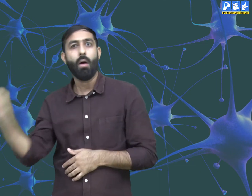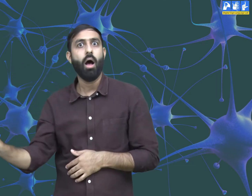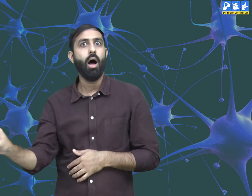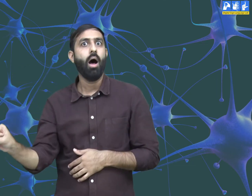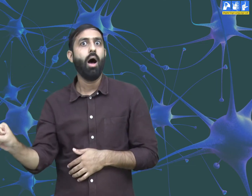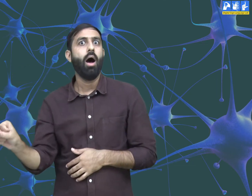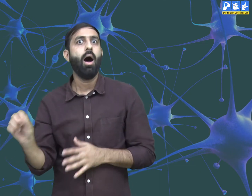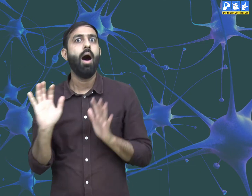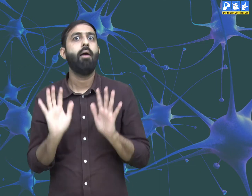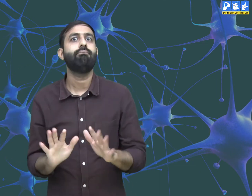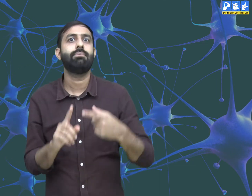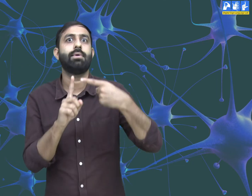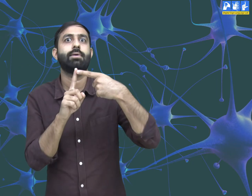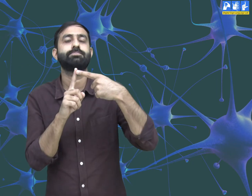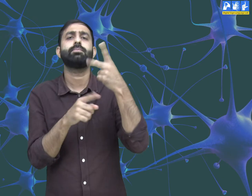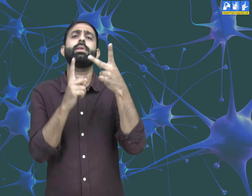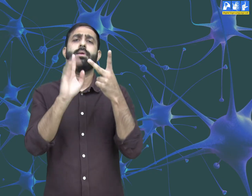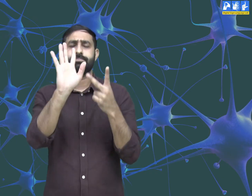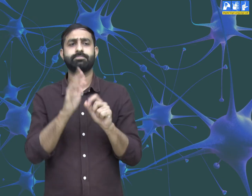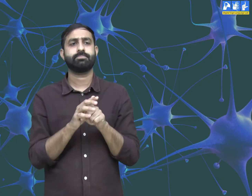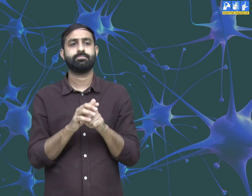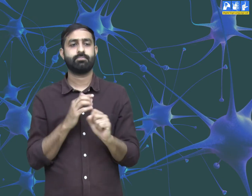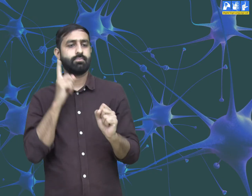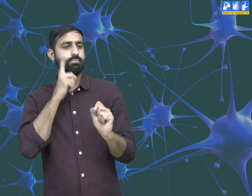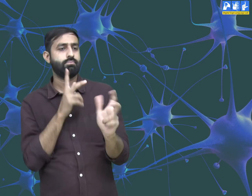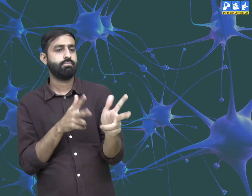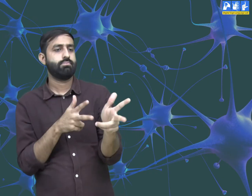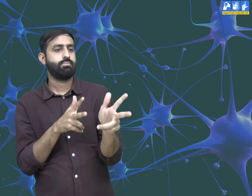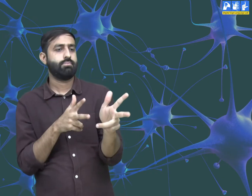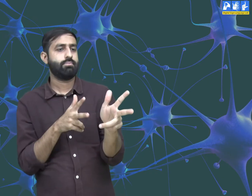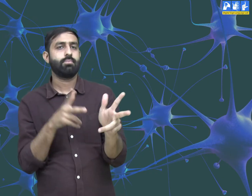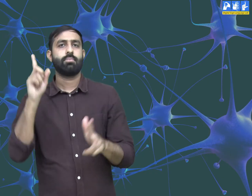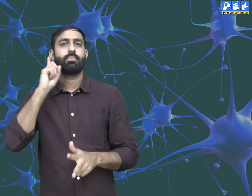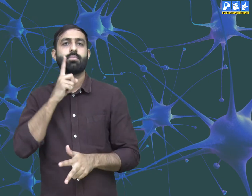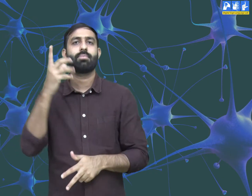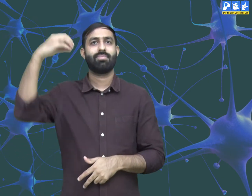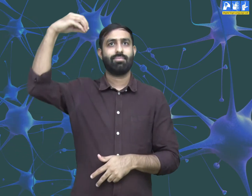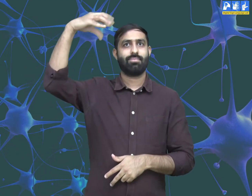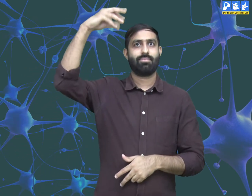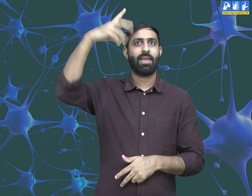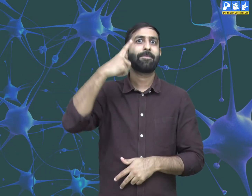which are the neurons that affect the muscle's movements. Another example, flickering of the light